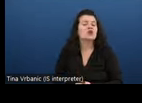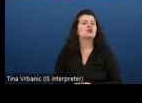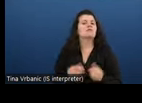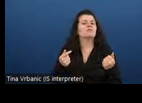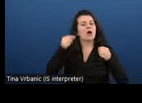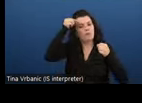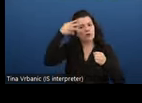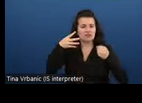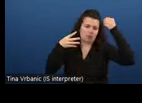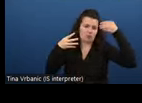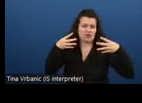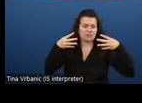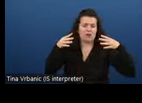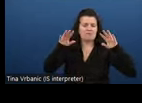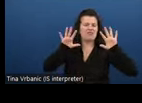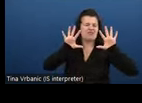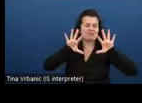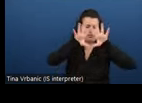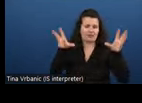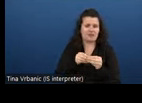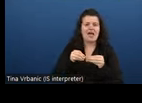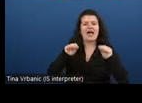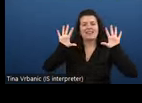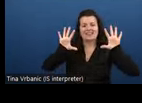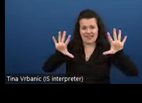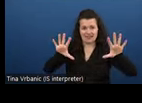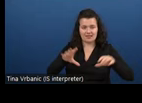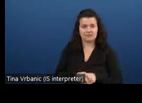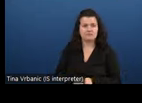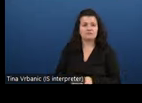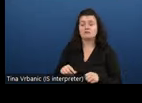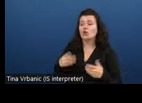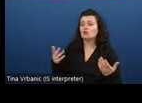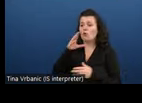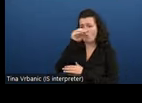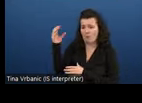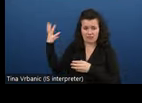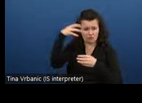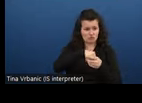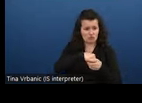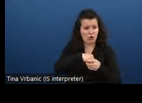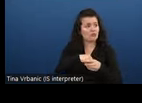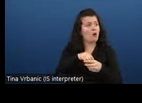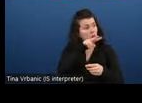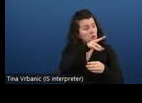to connect them companies are really interested to learn from each other, like we see also 15:54:39 today it's very interesting to hear from companies, what they're doing, what,